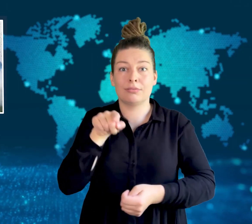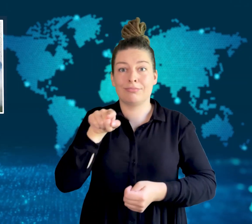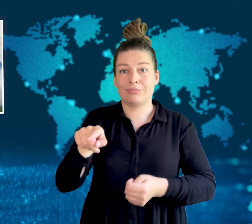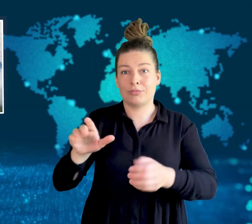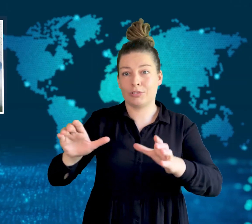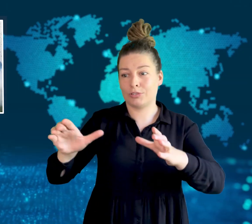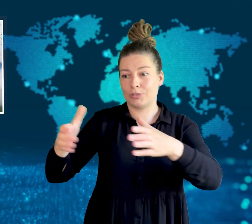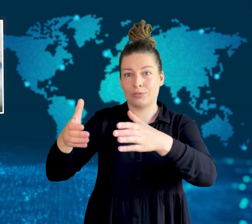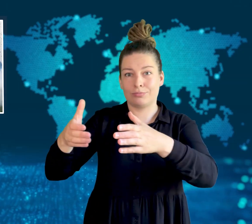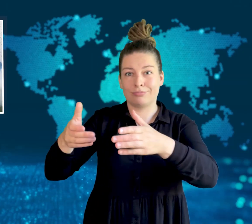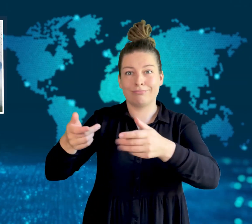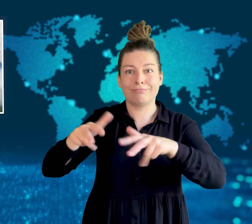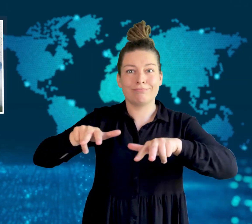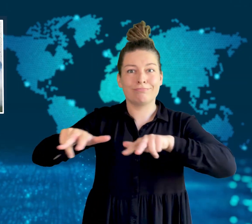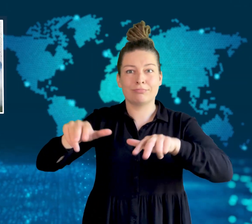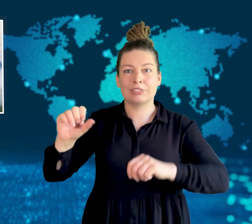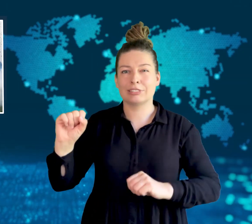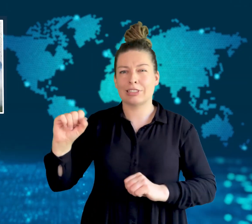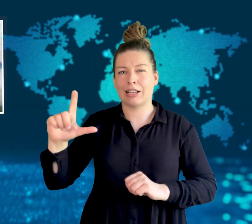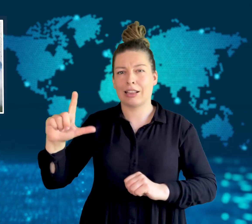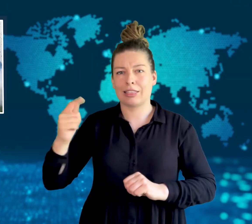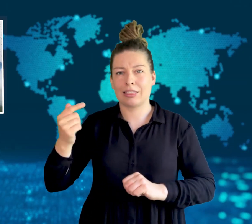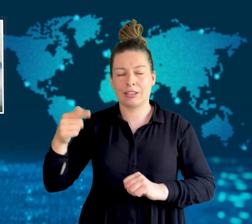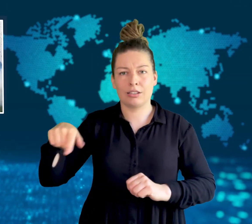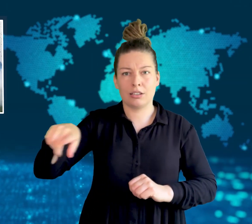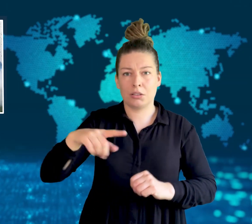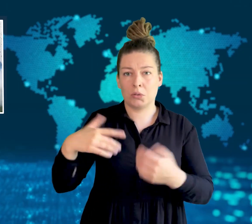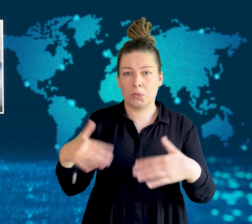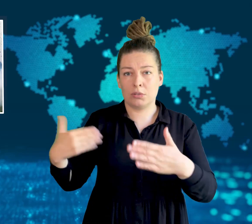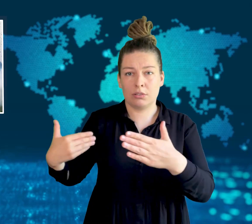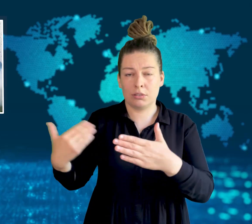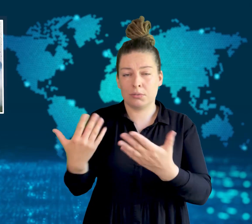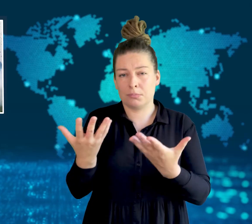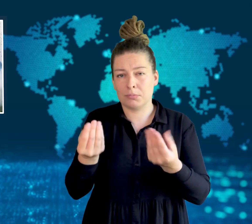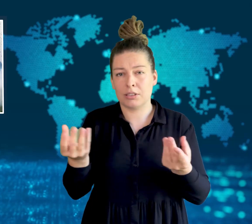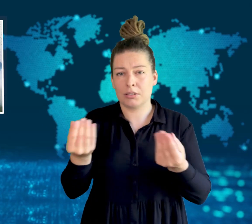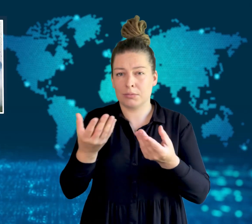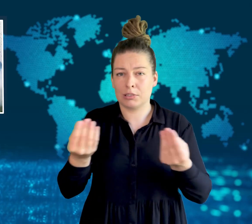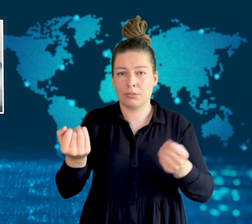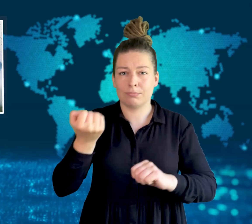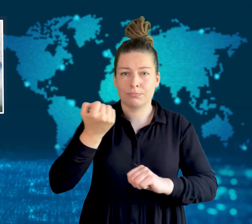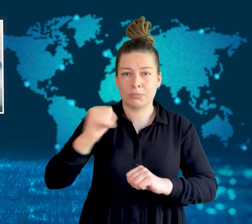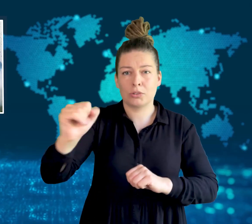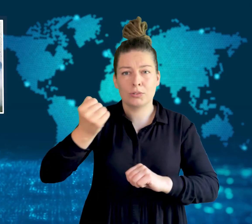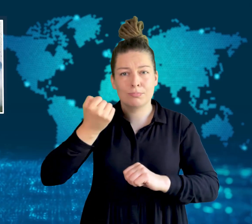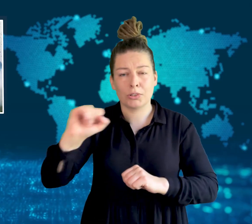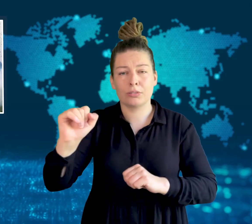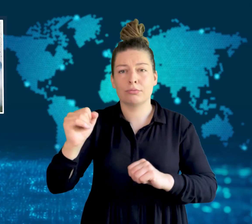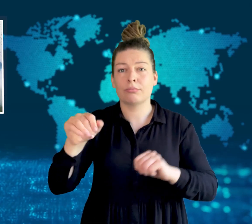the construction of a rail line to connect France and Italy,